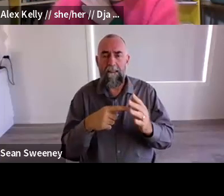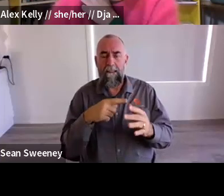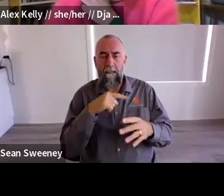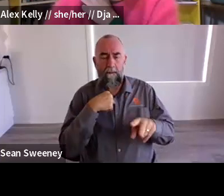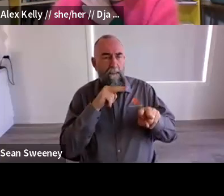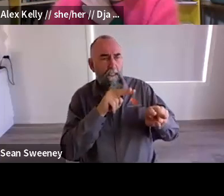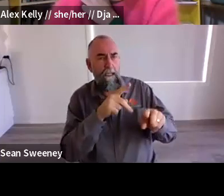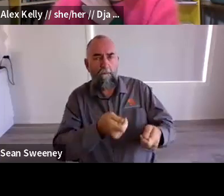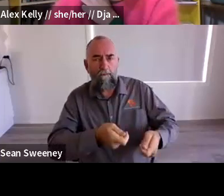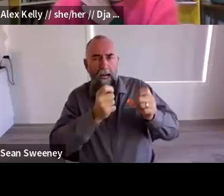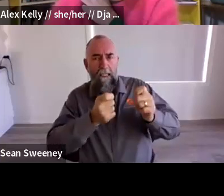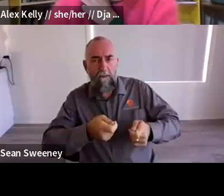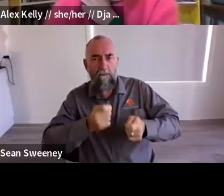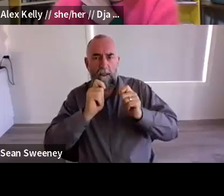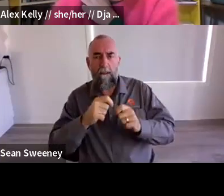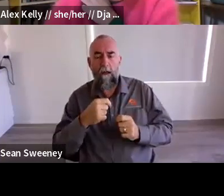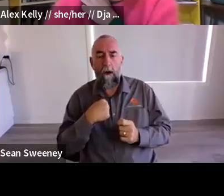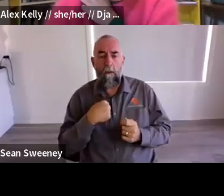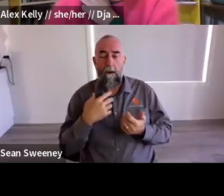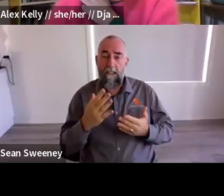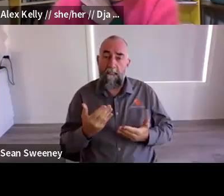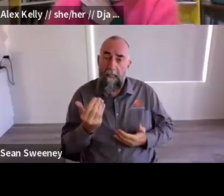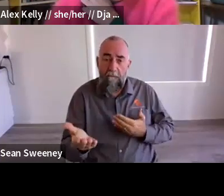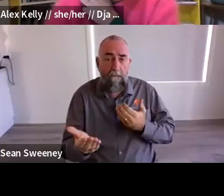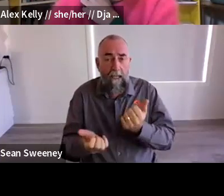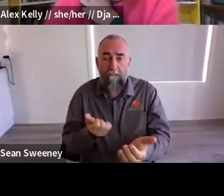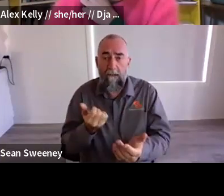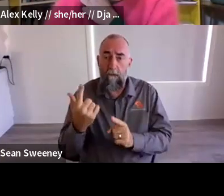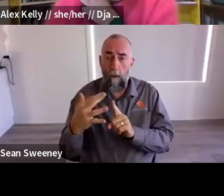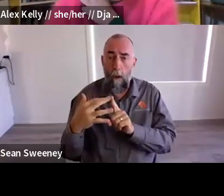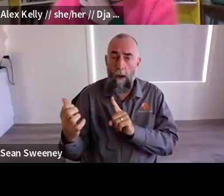spaces of listening to work out where the ecology is broken. We're looking